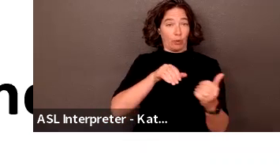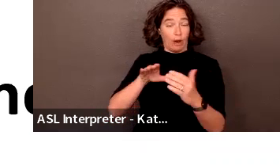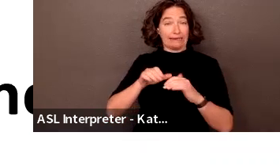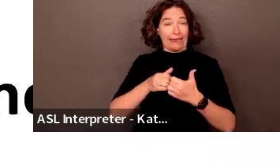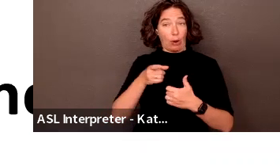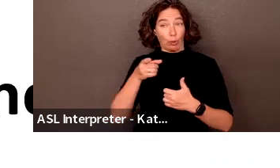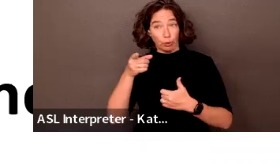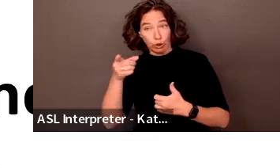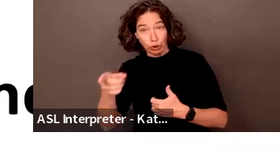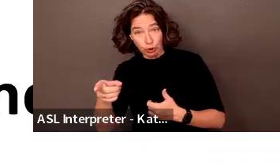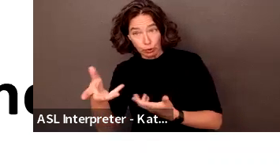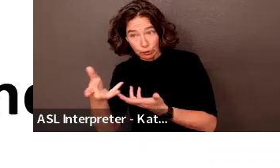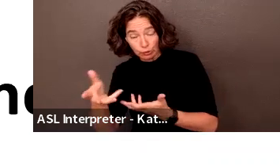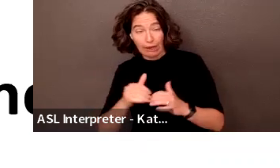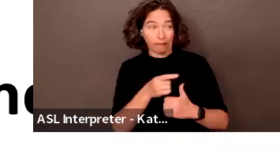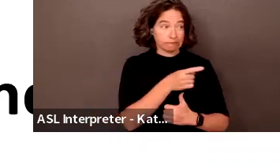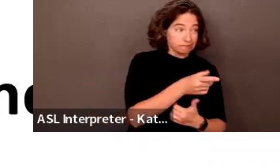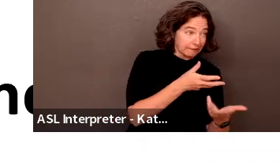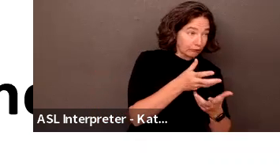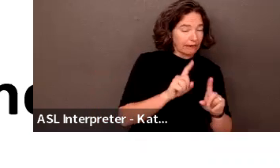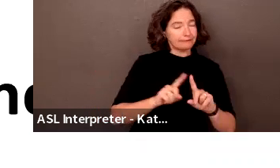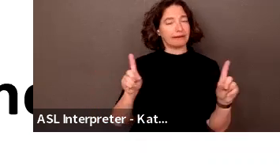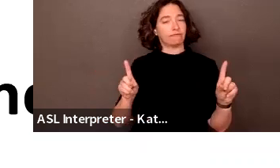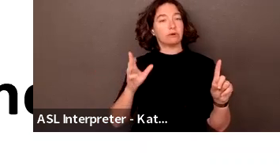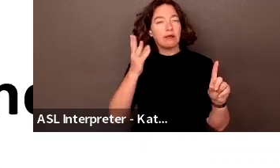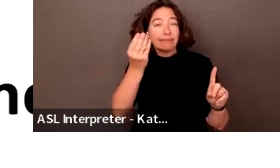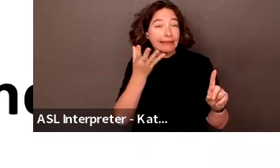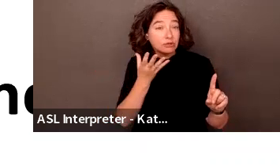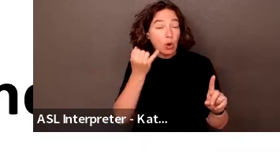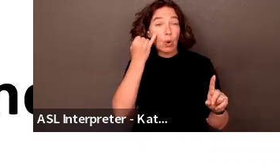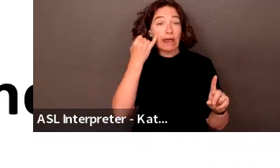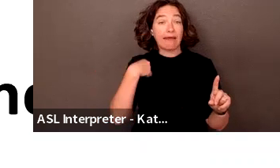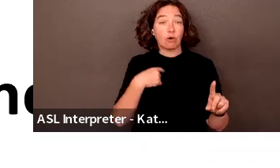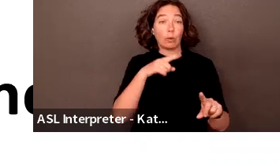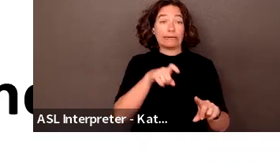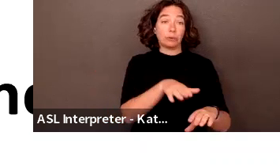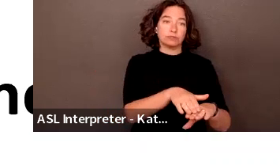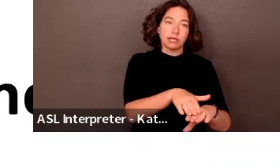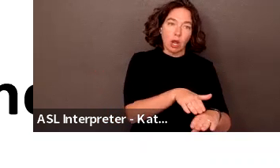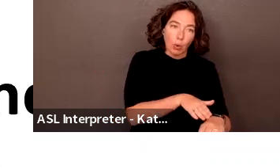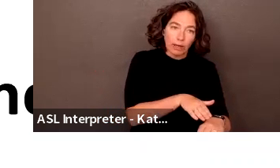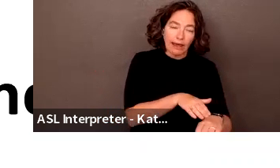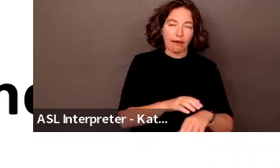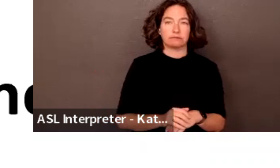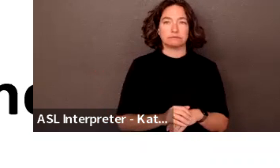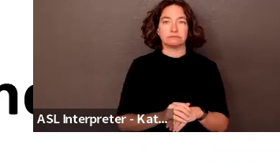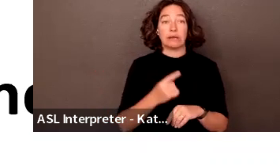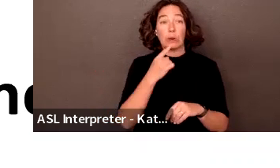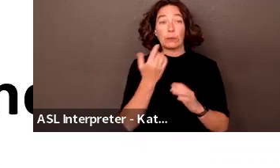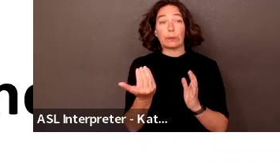We also understood -- we want us all to understand that everyone exists in